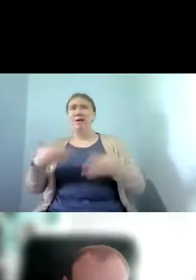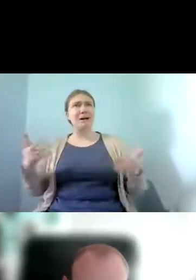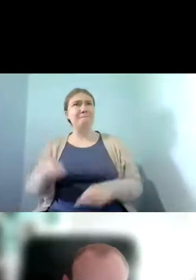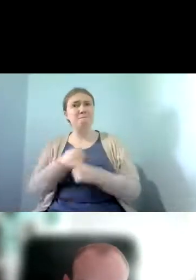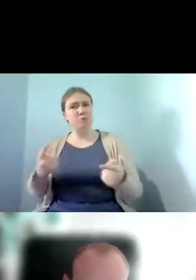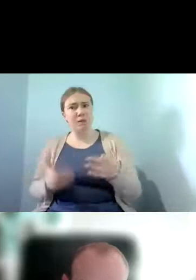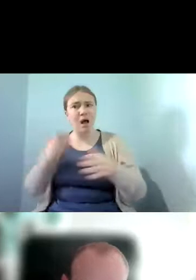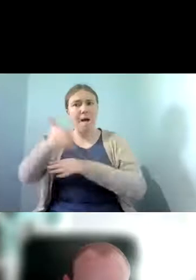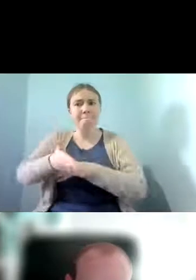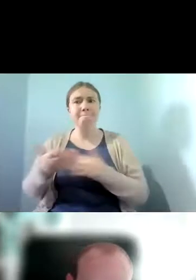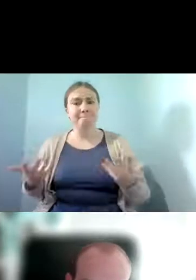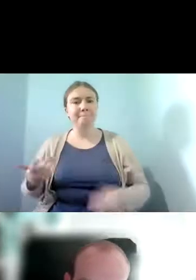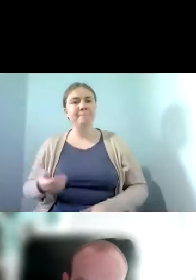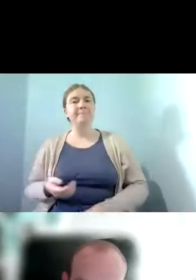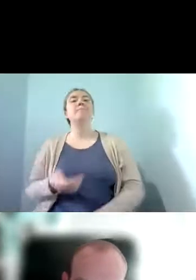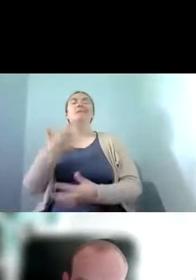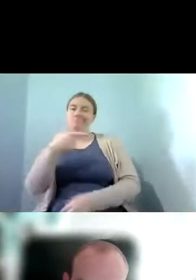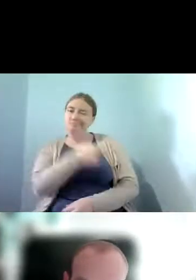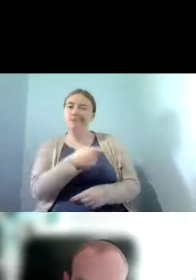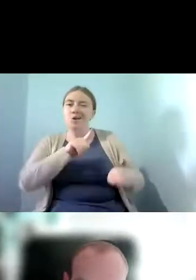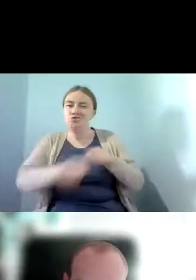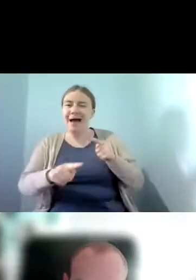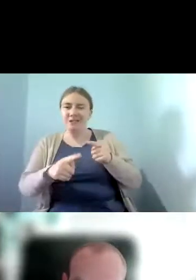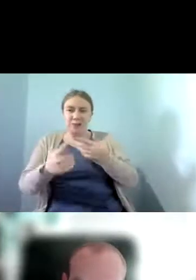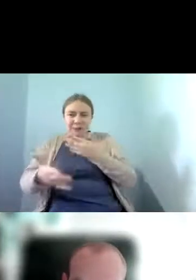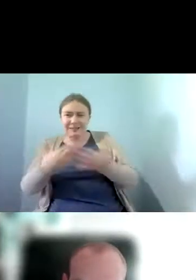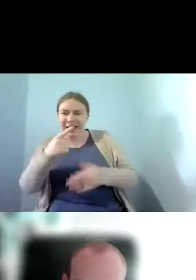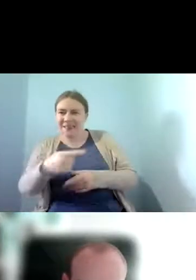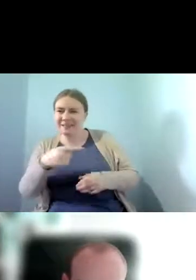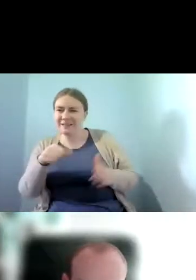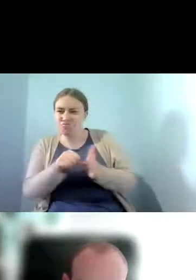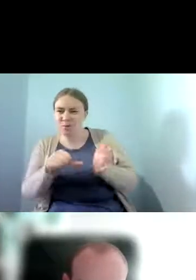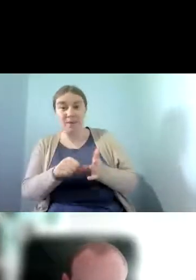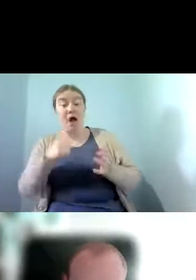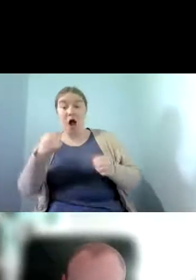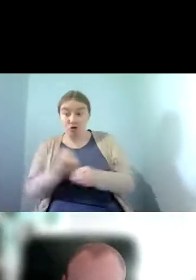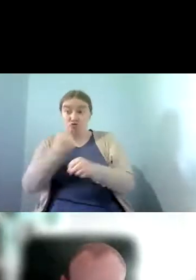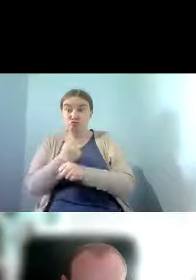works were undertaken to improve fish passage relatively soon after construction of the weirs